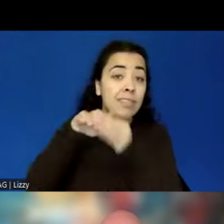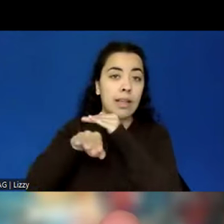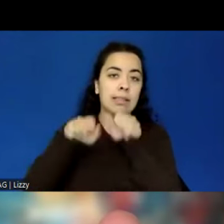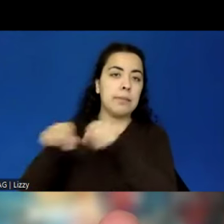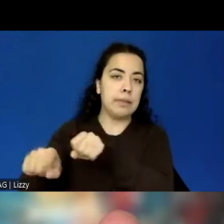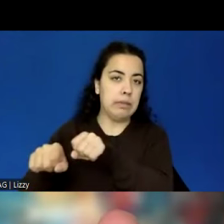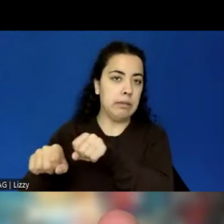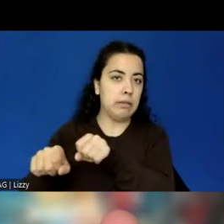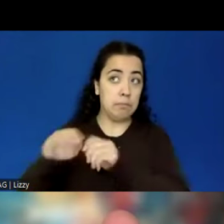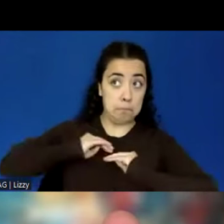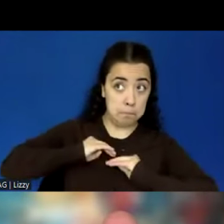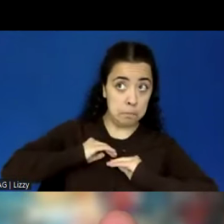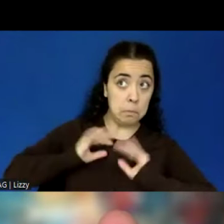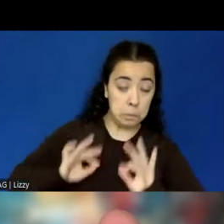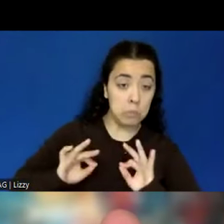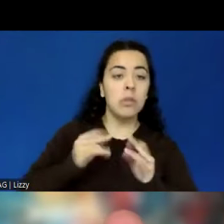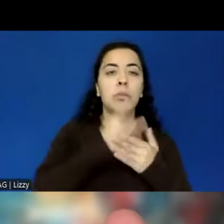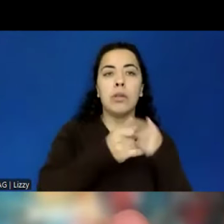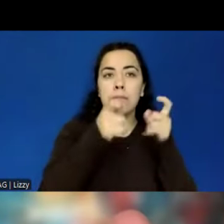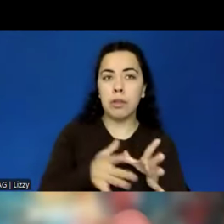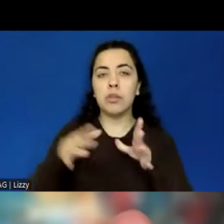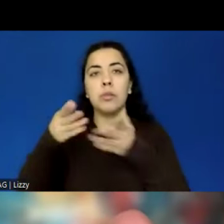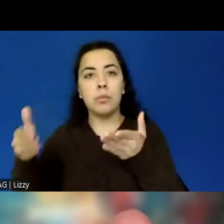And then project manager, product owners could have an array of other responsibilities